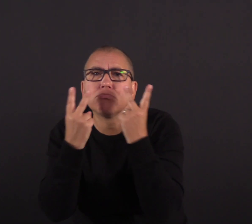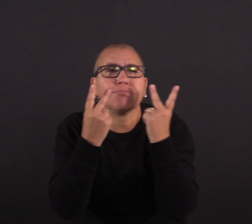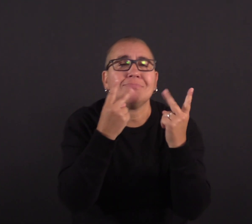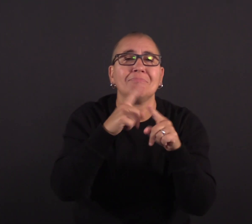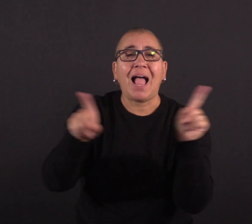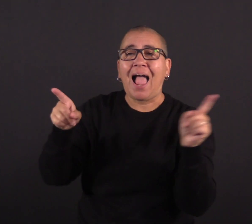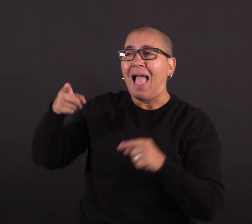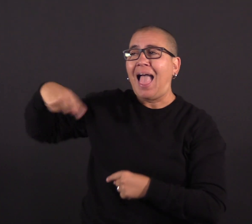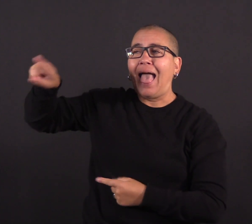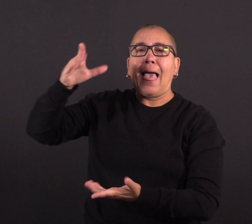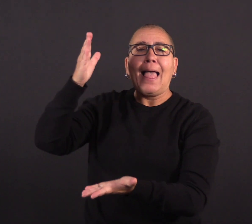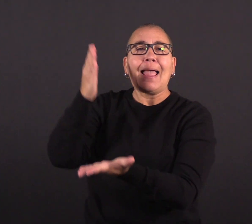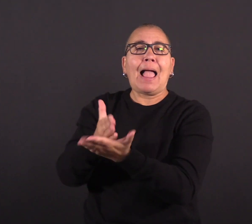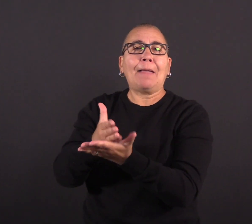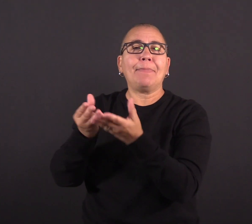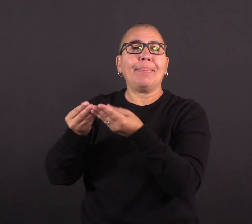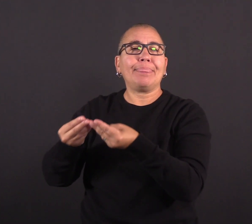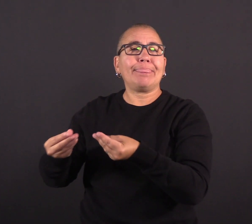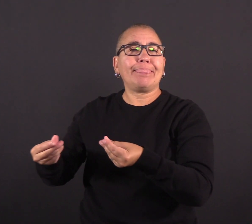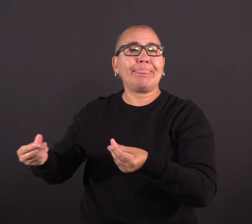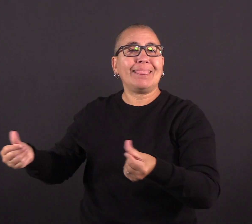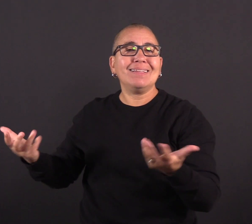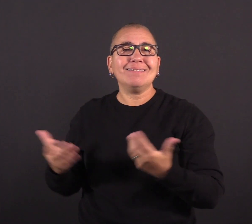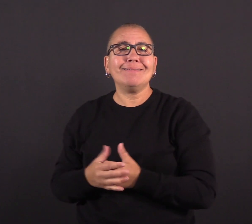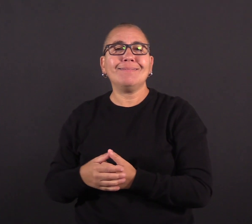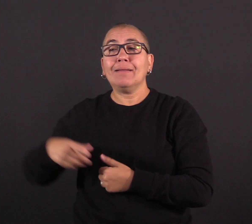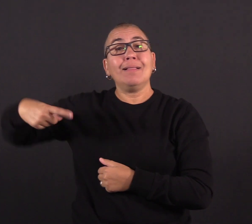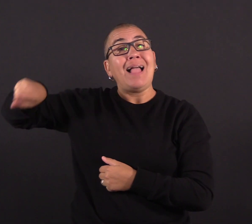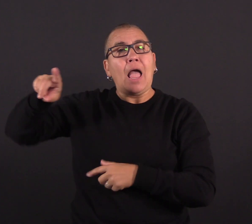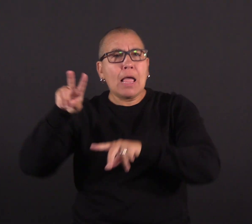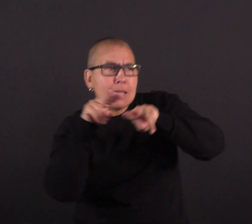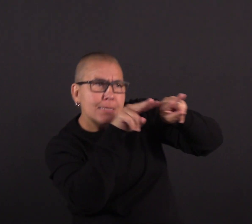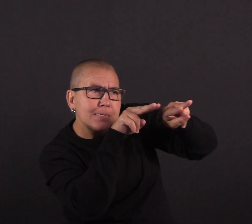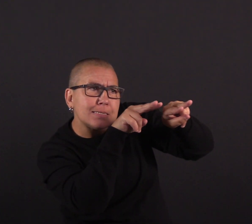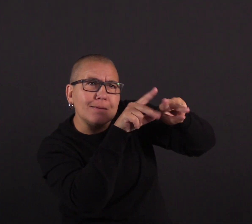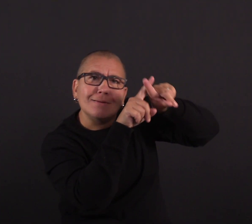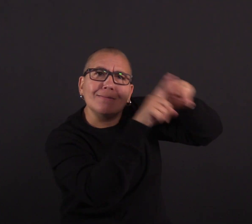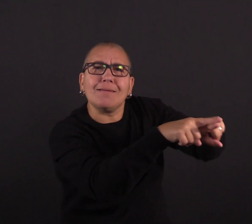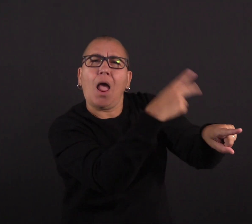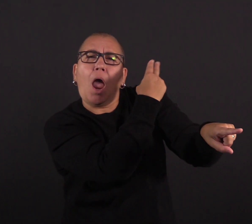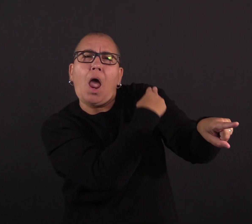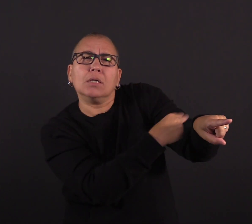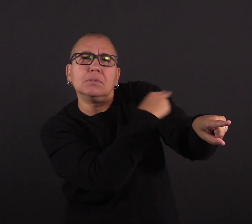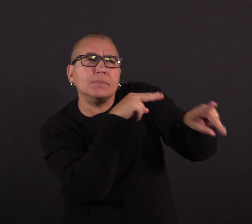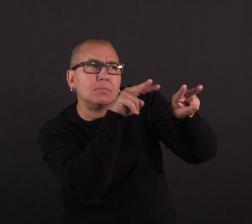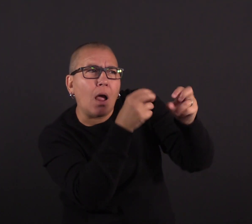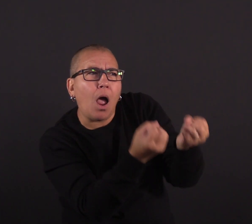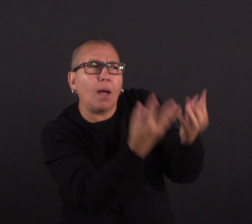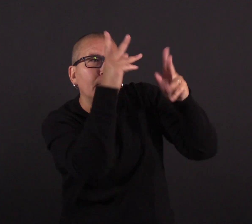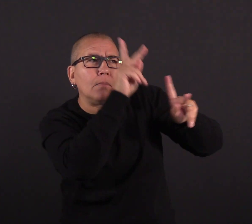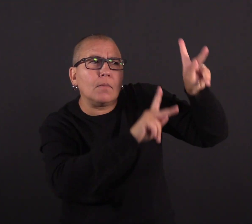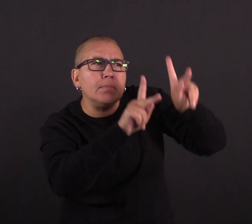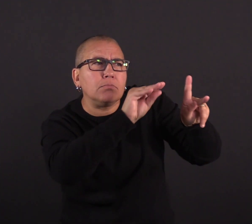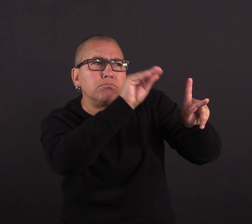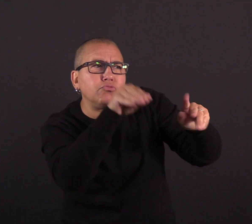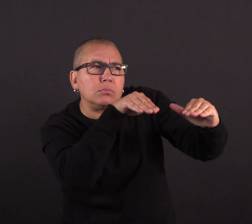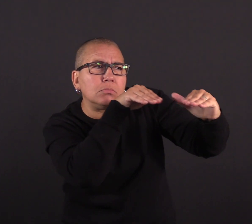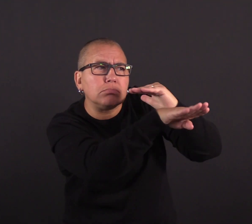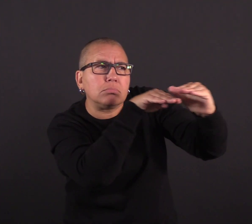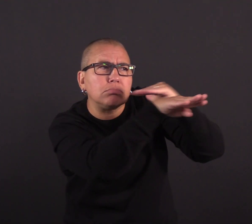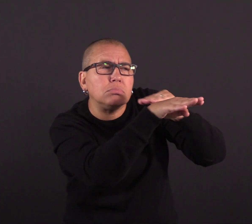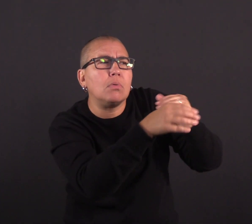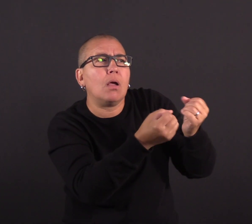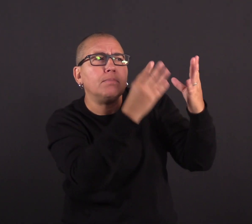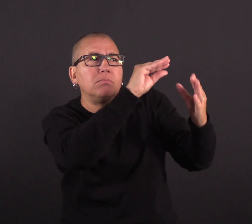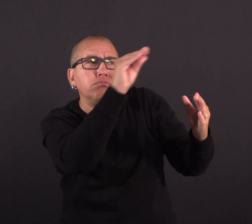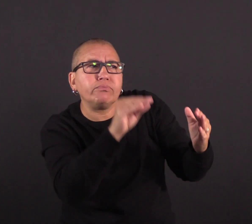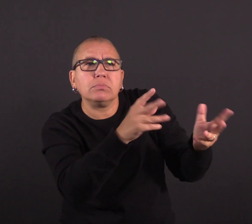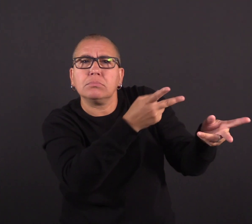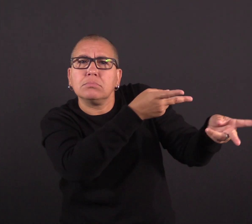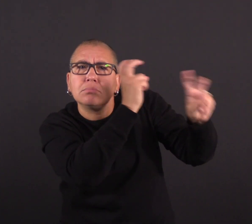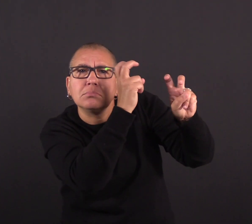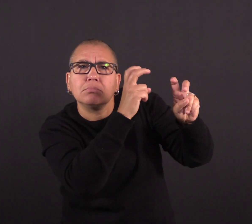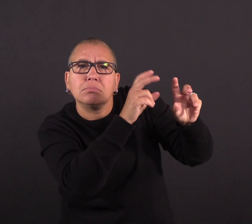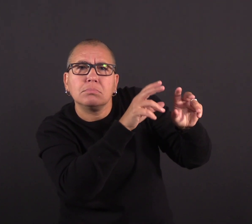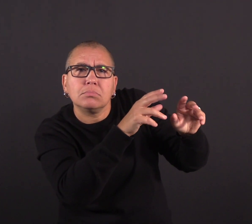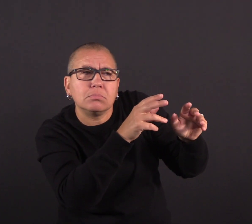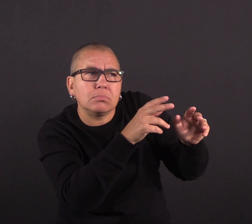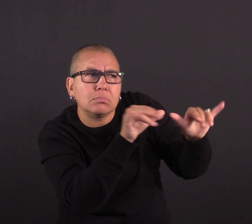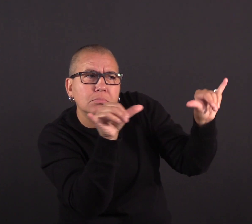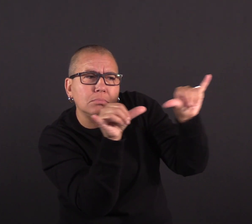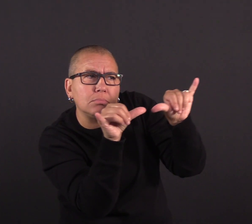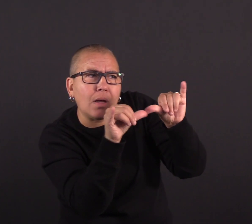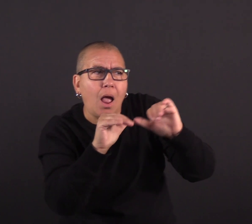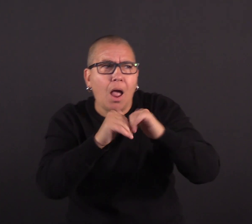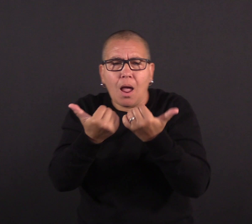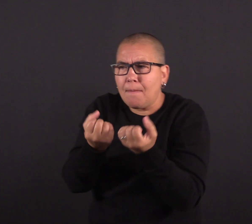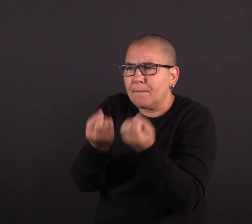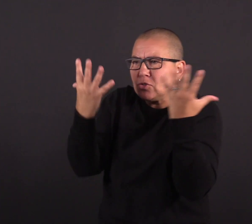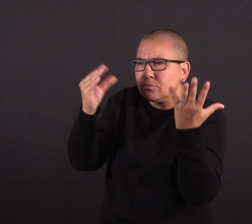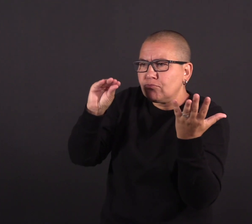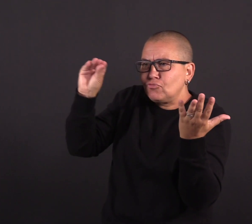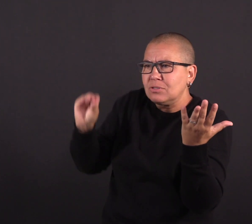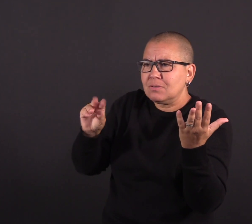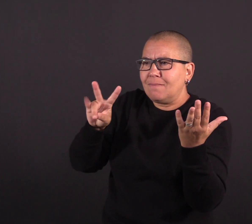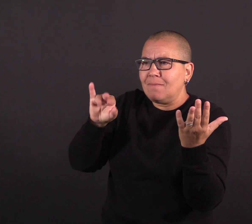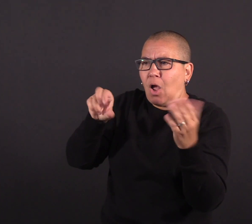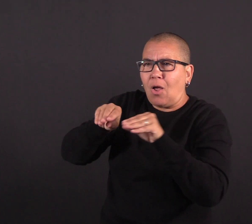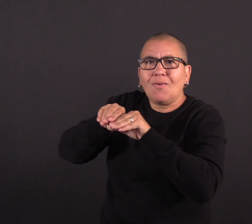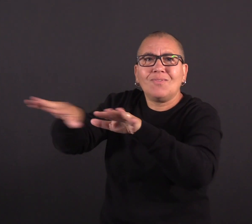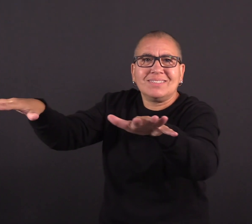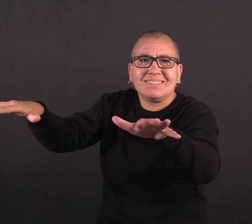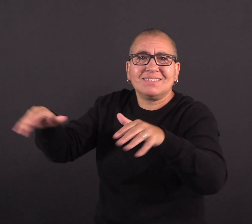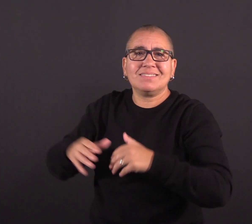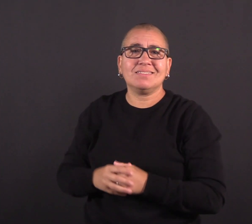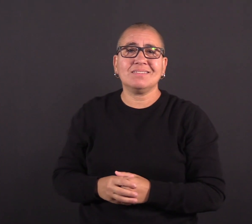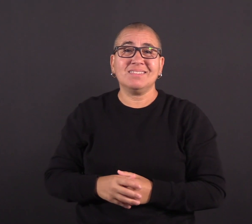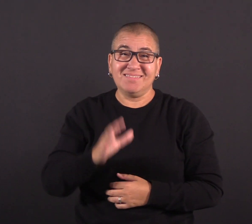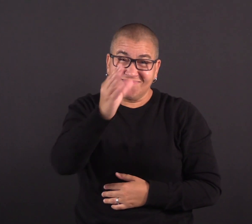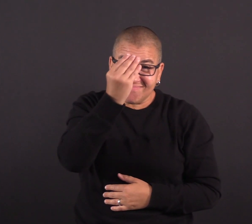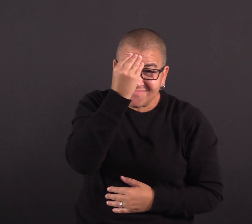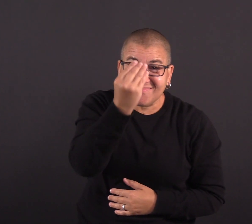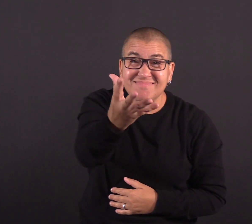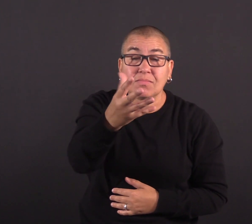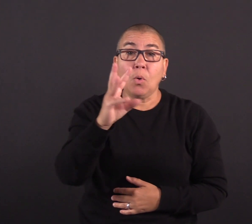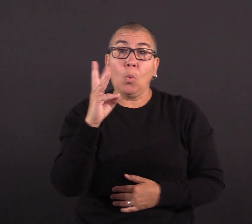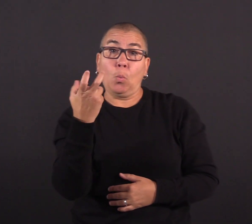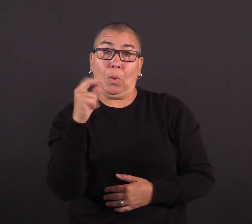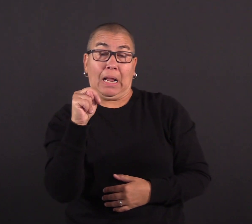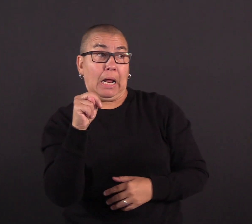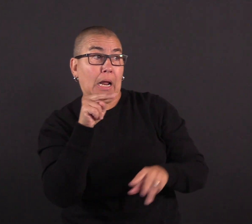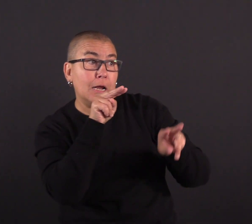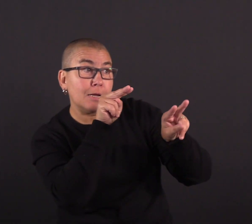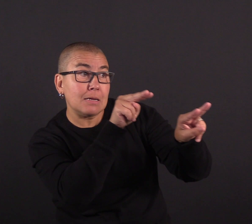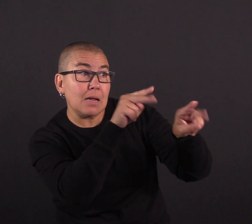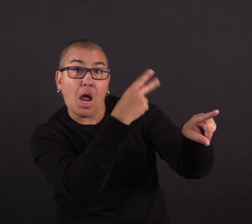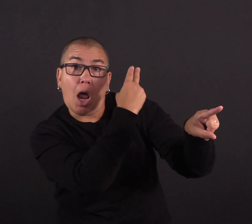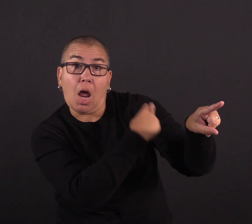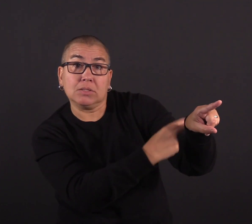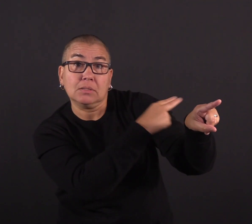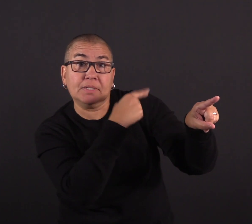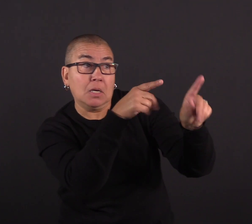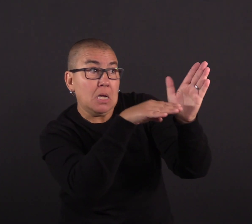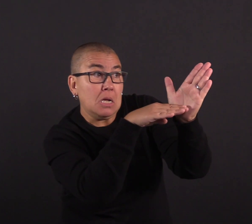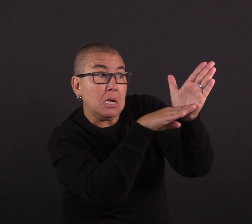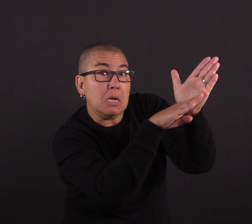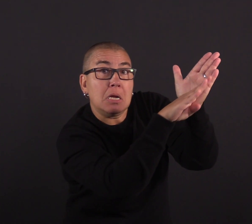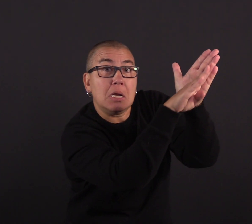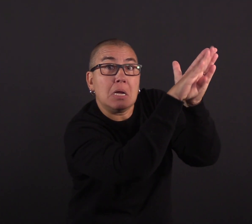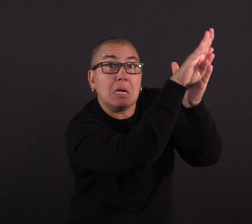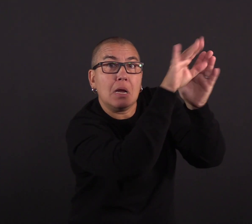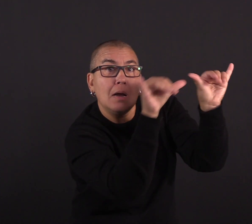for four to six weeks,” she said. Birx said the summer wave comes